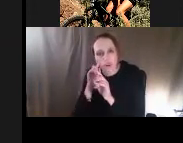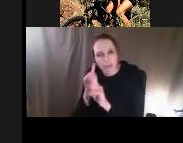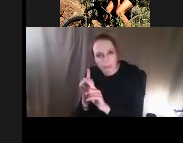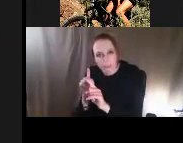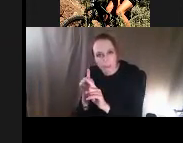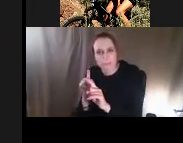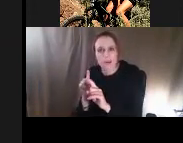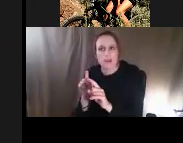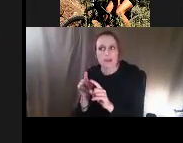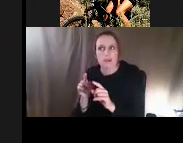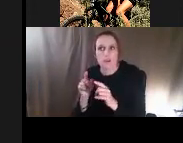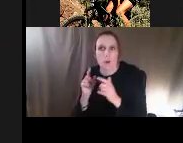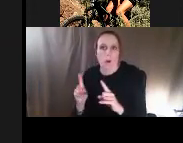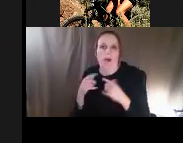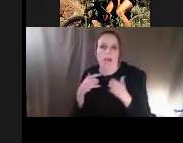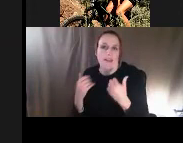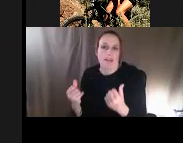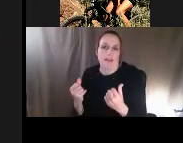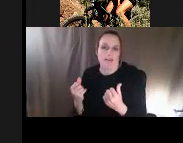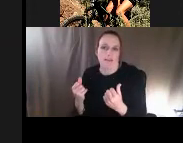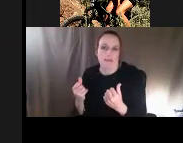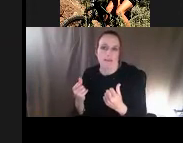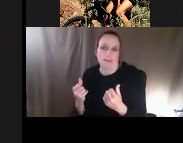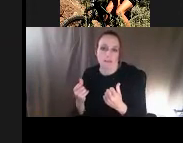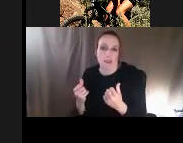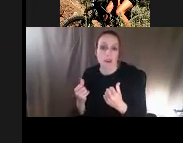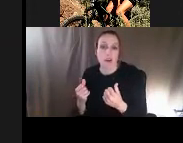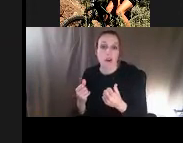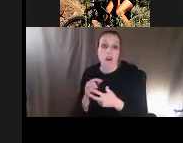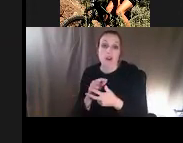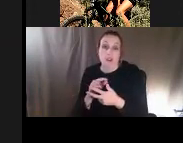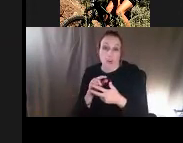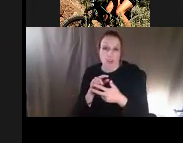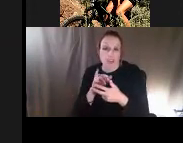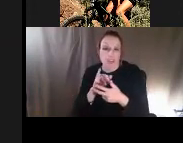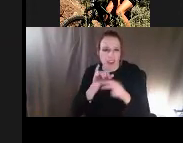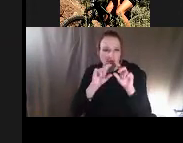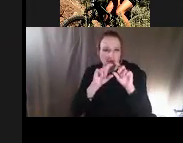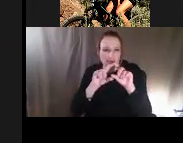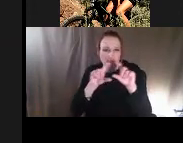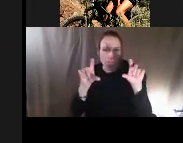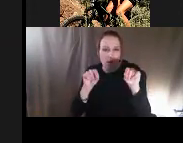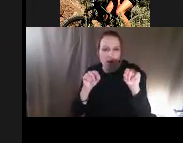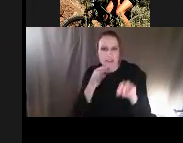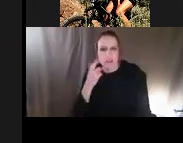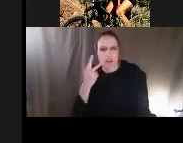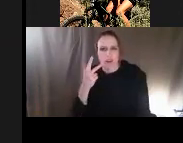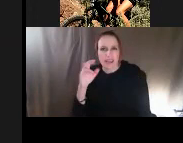the trauma that they experience, and so the three E's that intersect with that to at some level